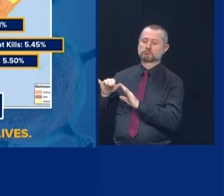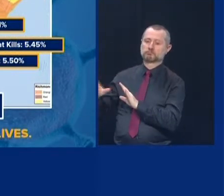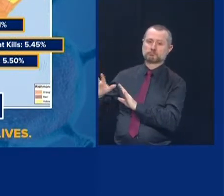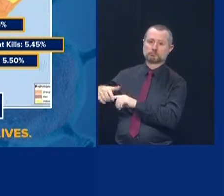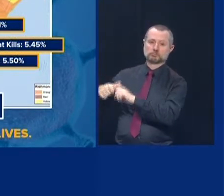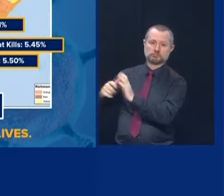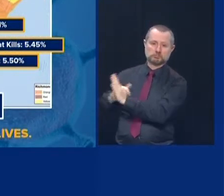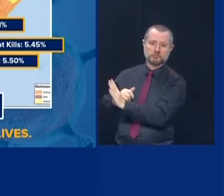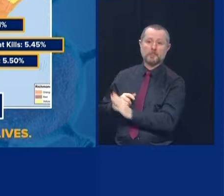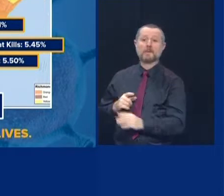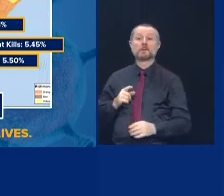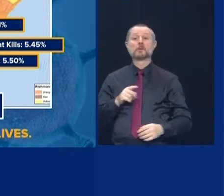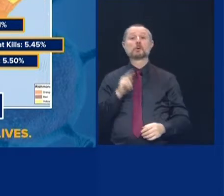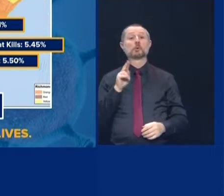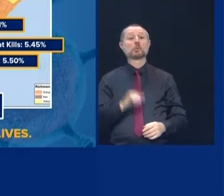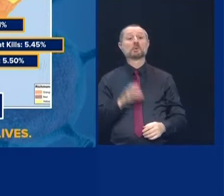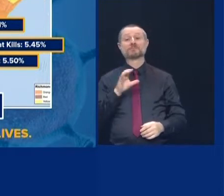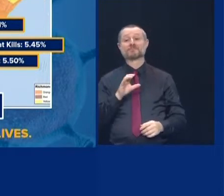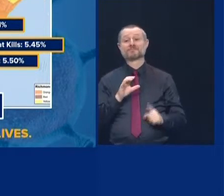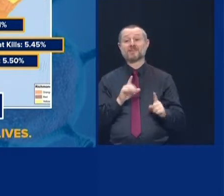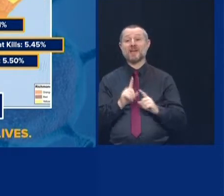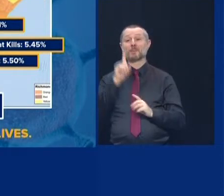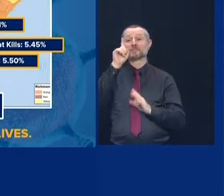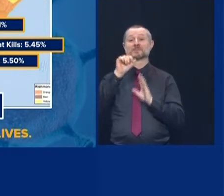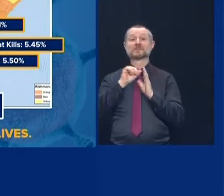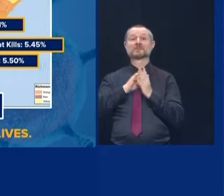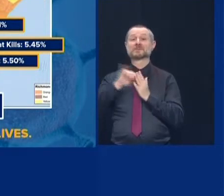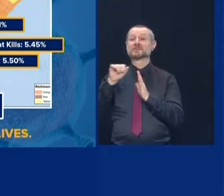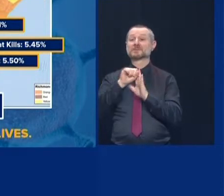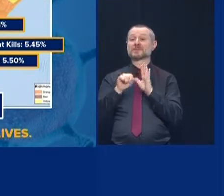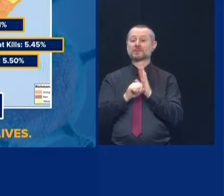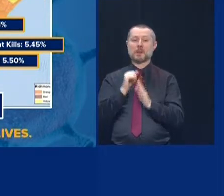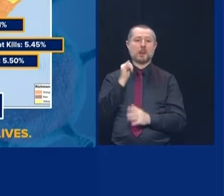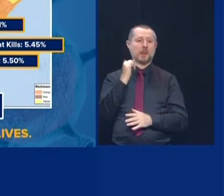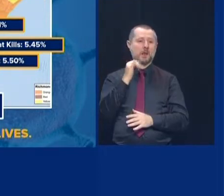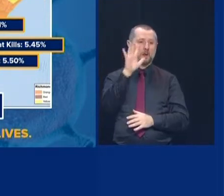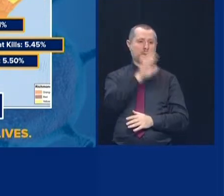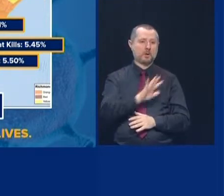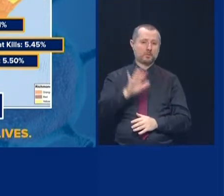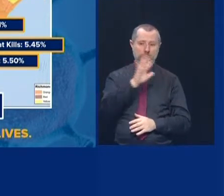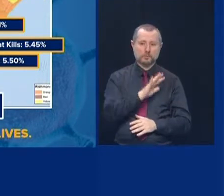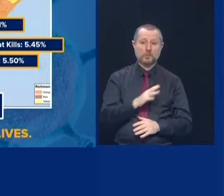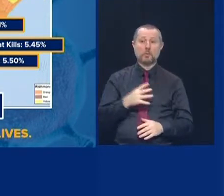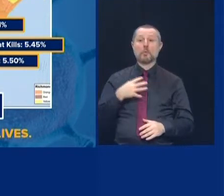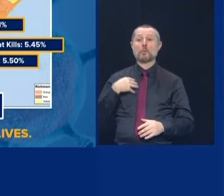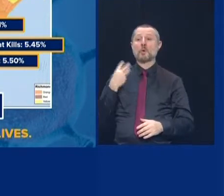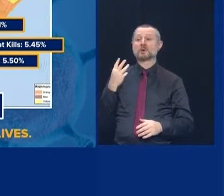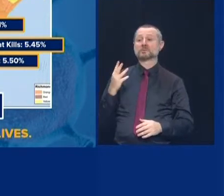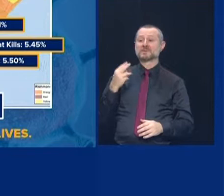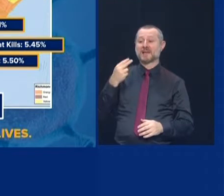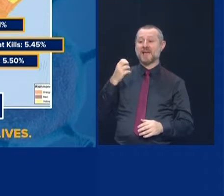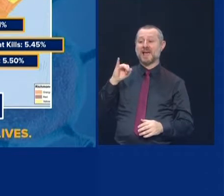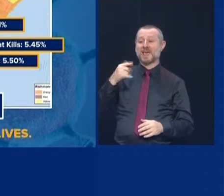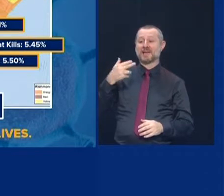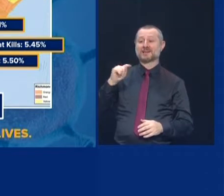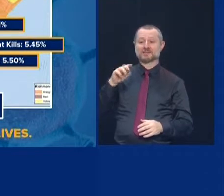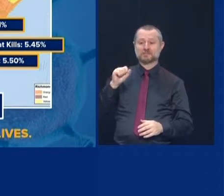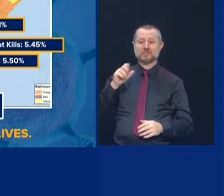LOCAL COMMUNITY. JUNIOR HIGH, HIGH IS A DIFFERENT STORY. NEW YORK CITY, UPPER MANHATTAN IS GOING TO BECOME A YELLOW